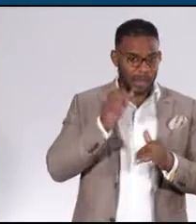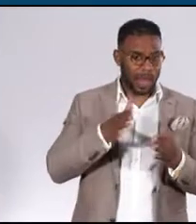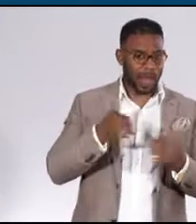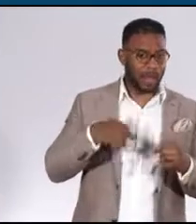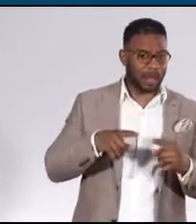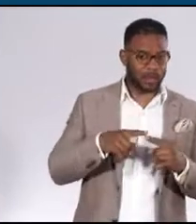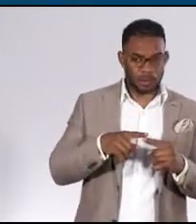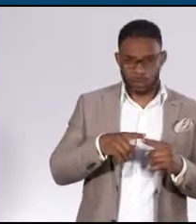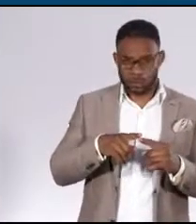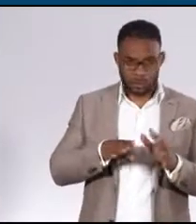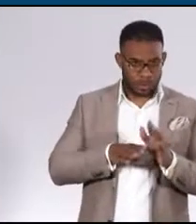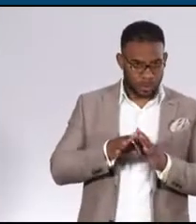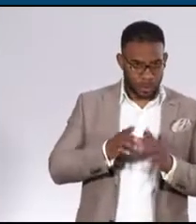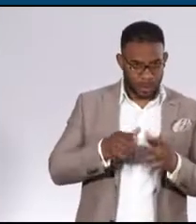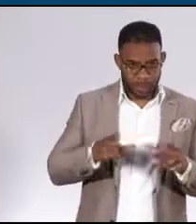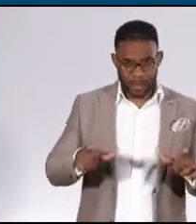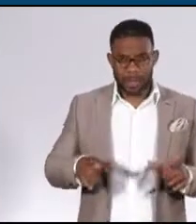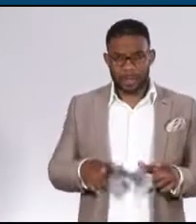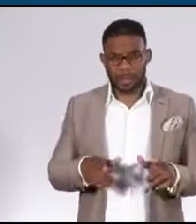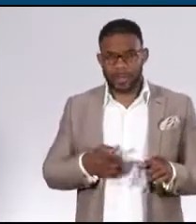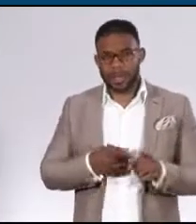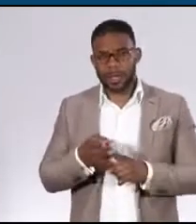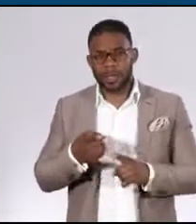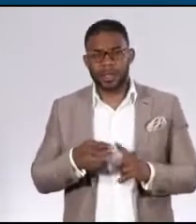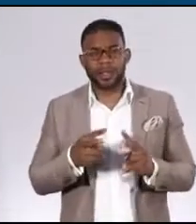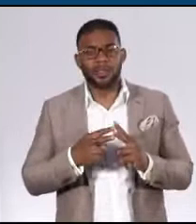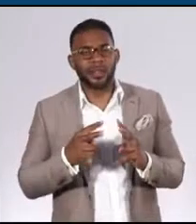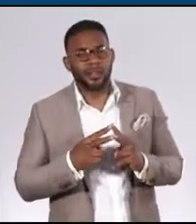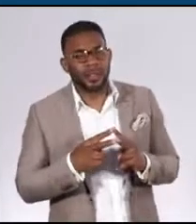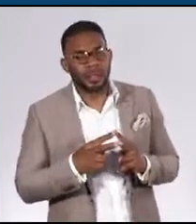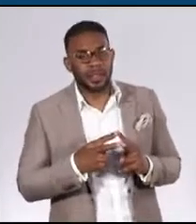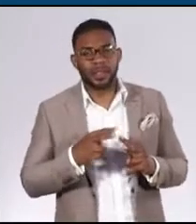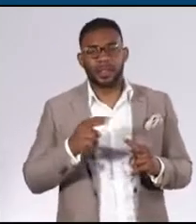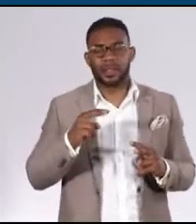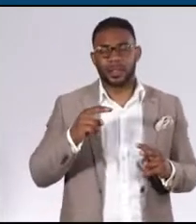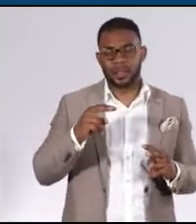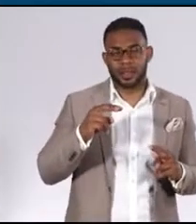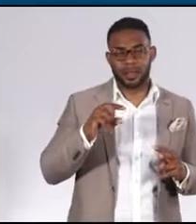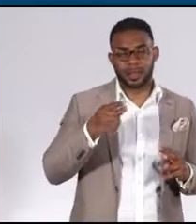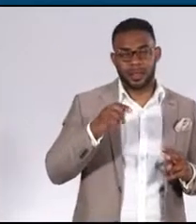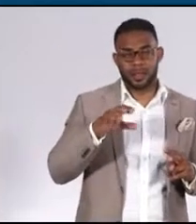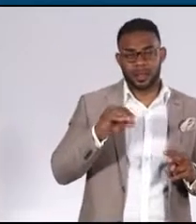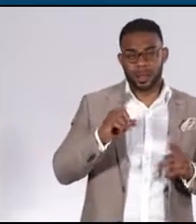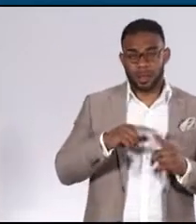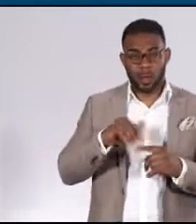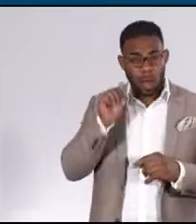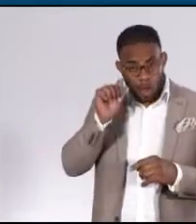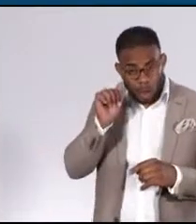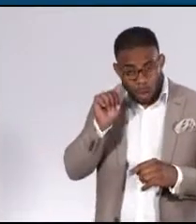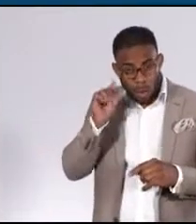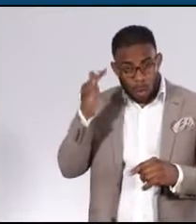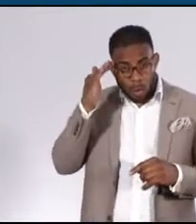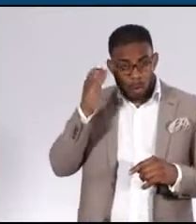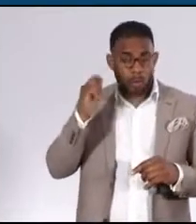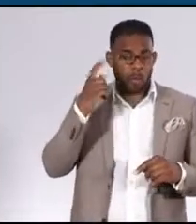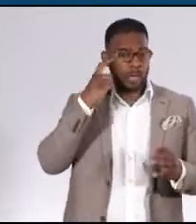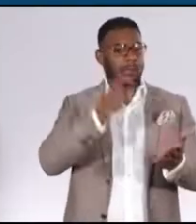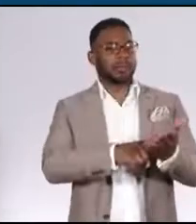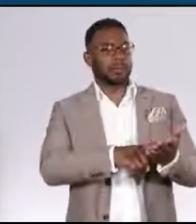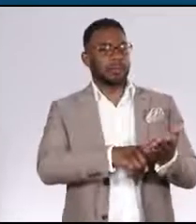to develop language. Mainly the very, very get go uh with auditory. You need to have auditory awareness in the detection of sounds. You need to detect it.